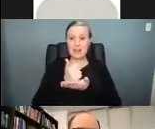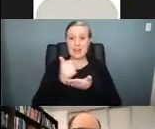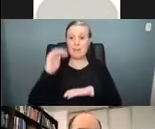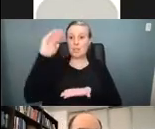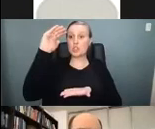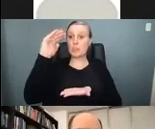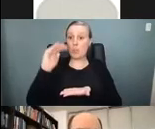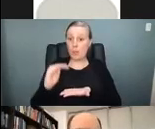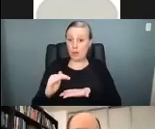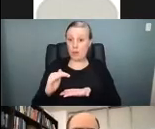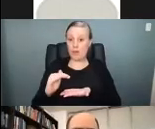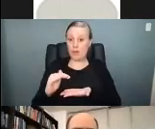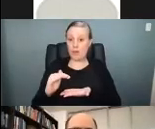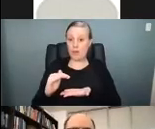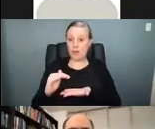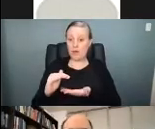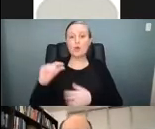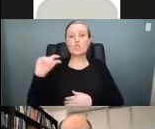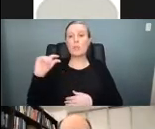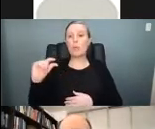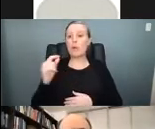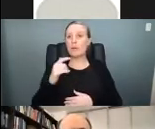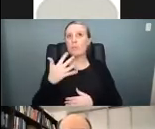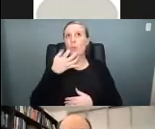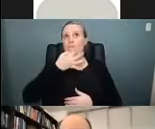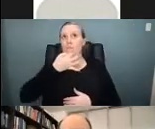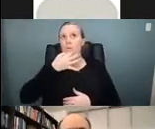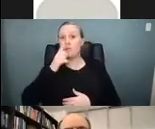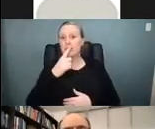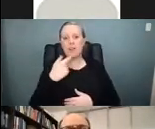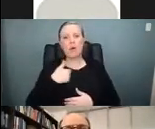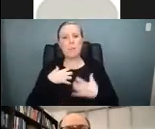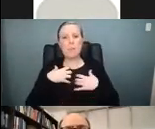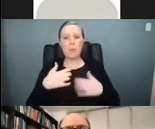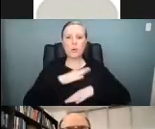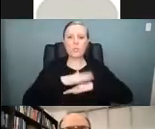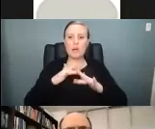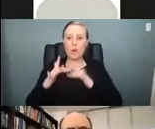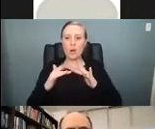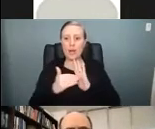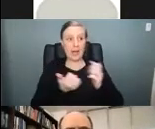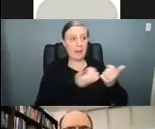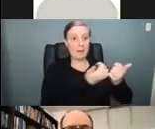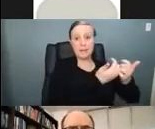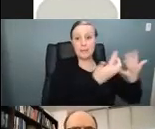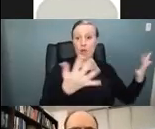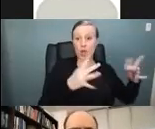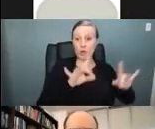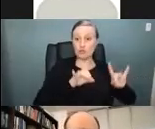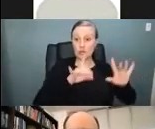spending more time online. A substantially smaller group of them reported doing a wider